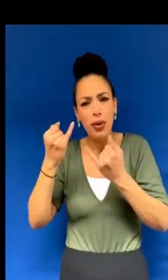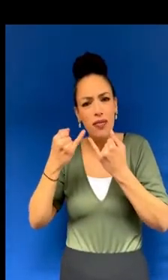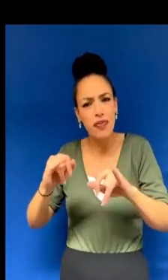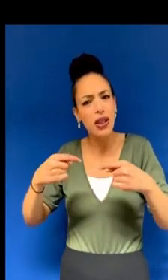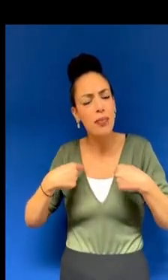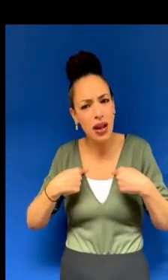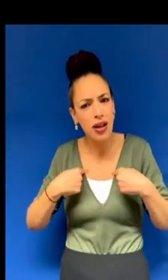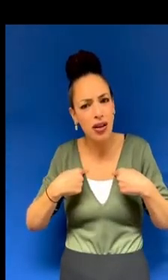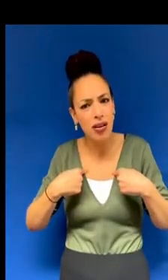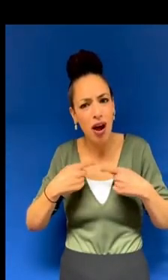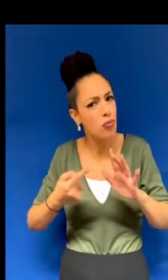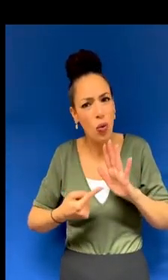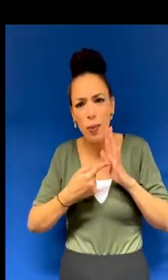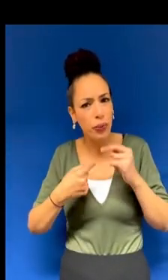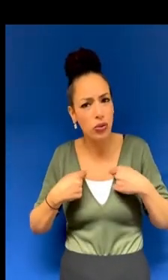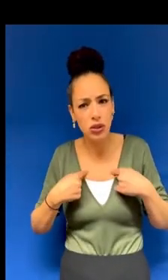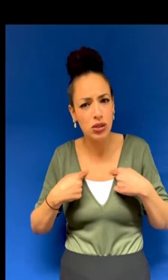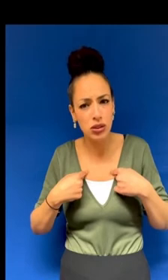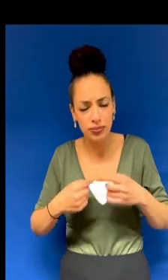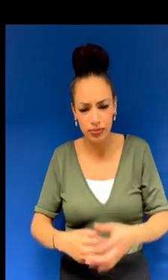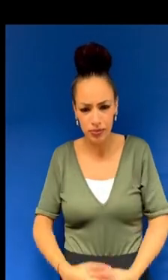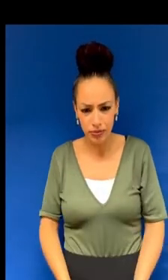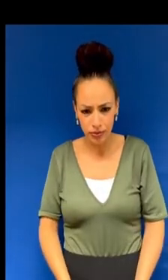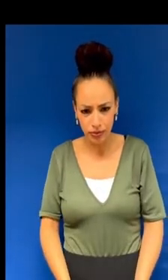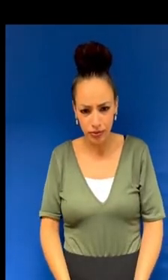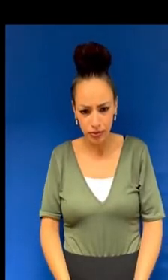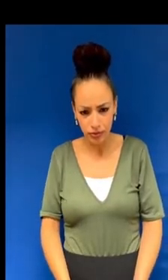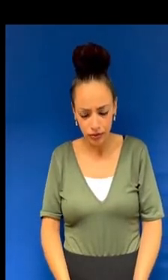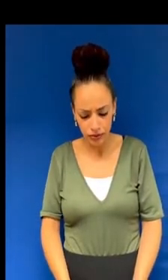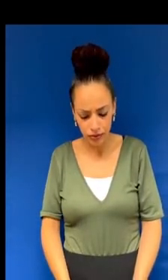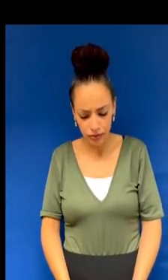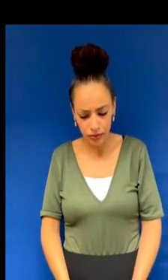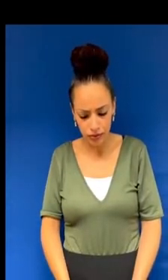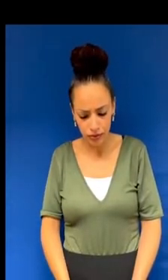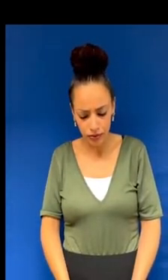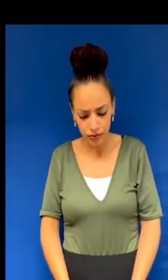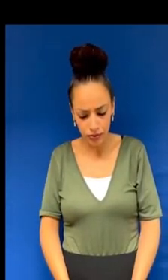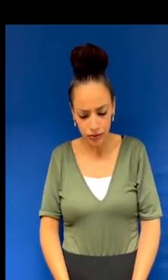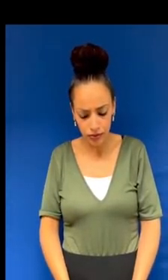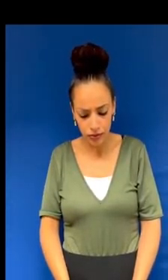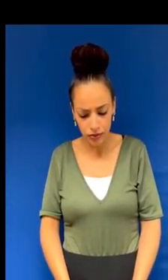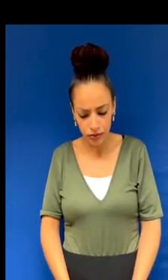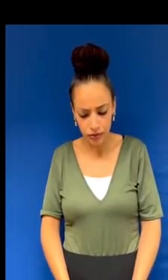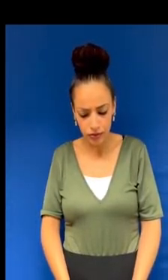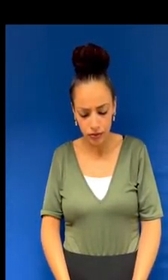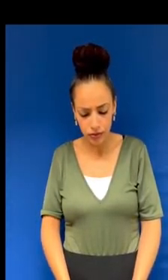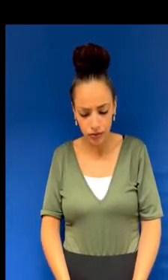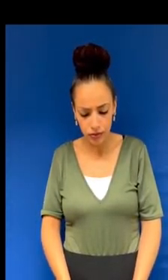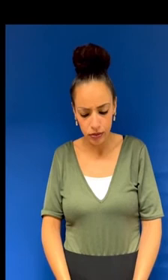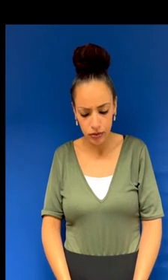distress, a lot of uncertainty, and a feeling of being failed you know, or not mattering.